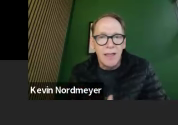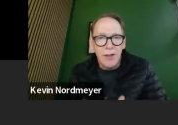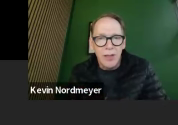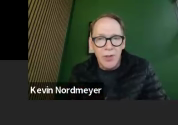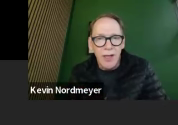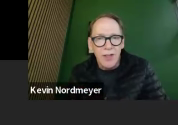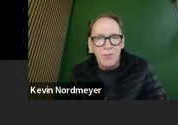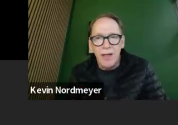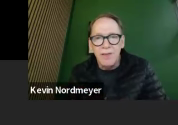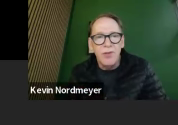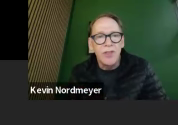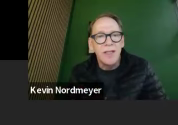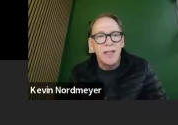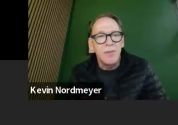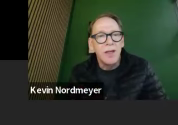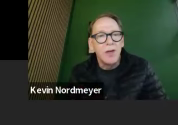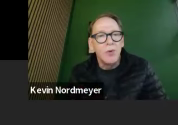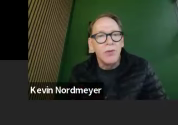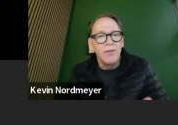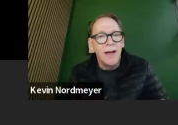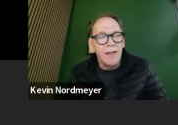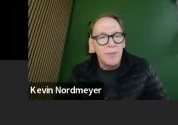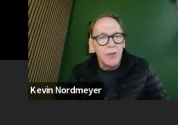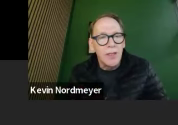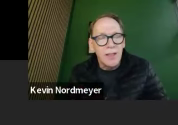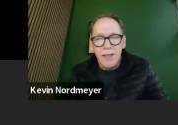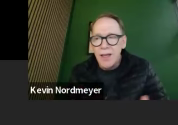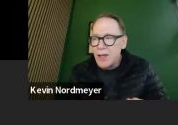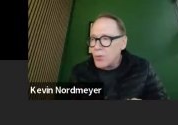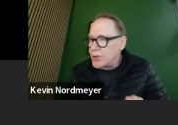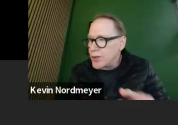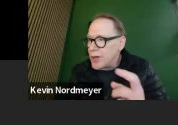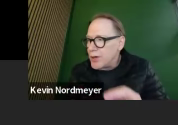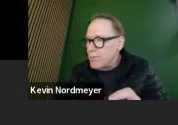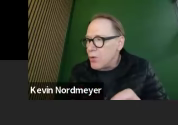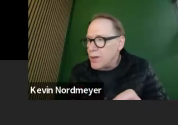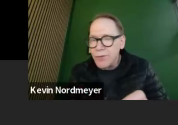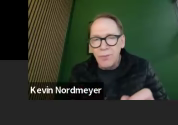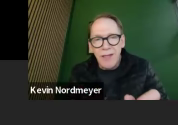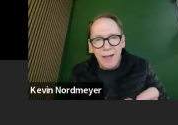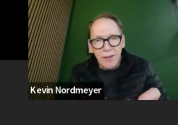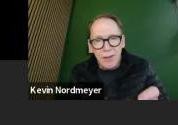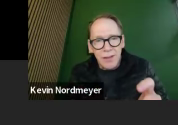by clear communication, by diverse team with refined expertise. And what you'll hear in a moment from Daniel